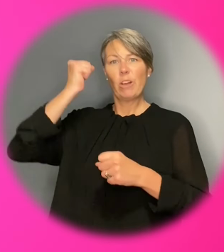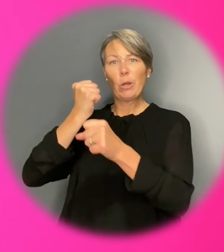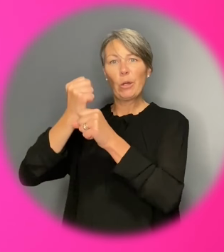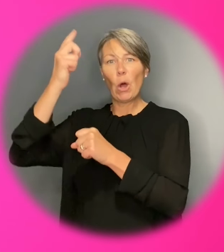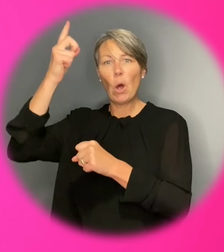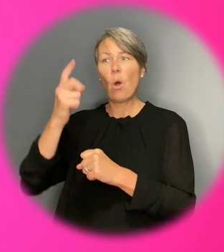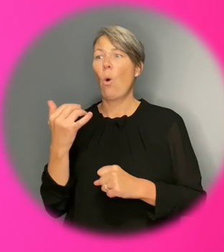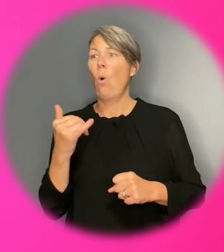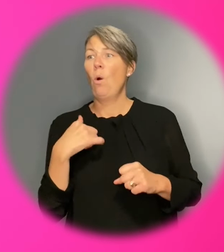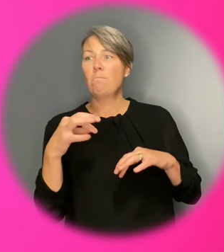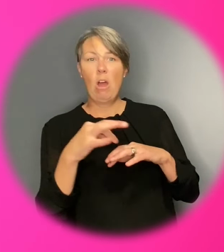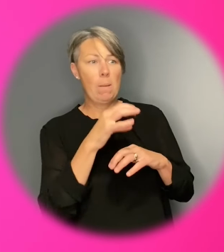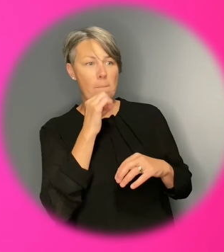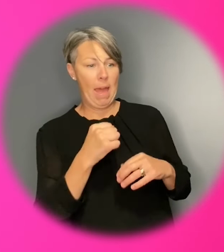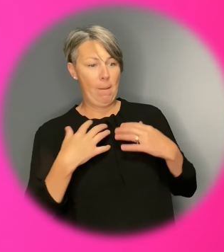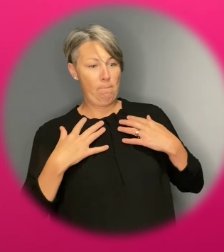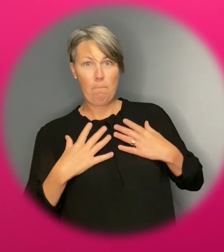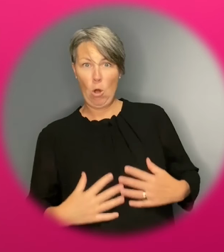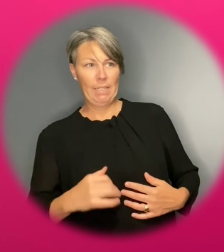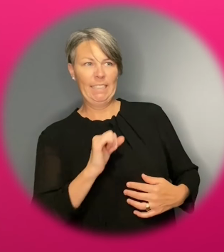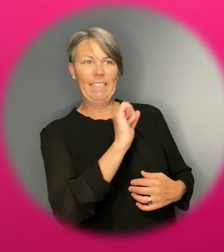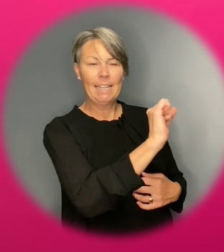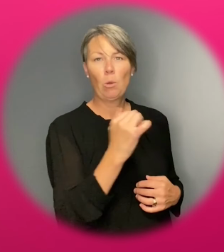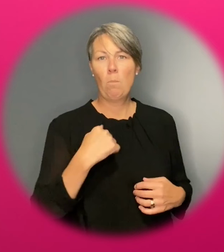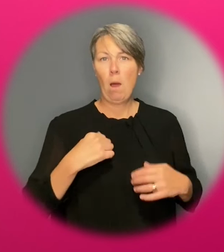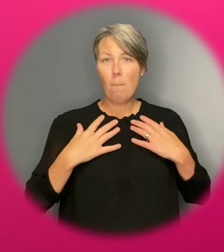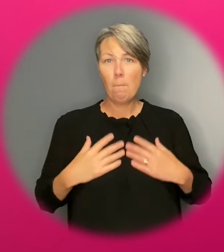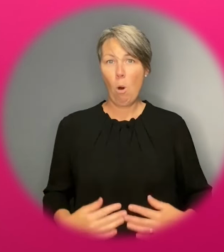was going to be. It belonged to my parents. Yeah, wish I had known that I had